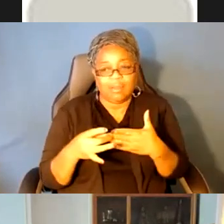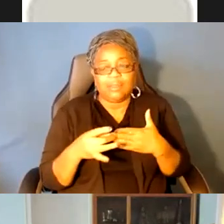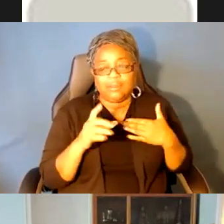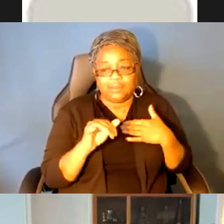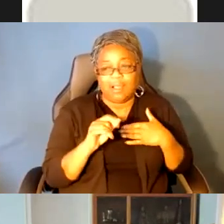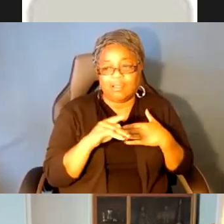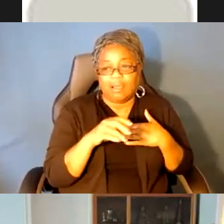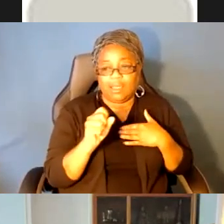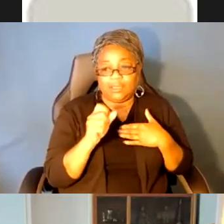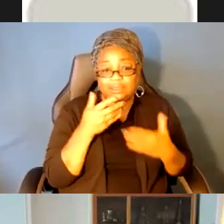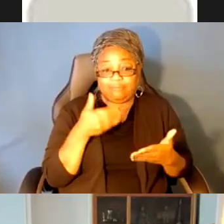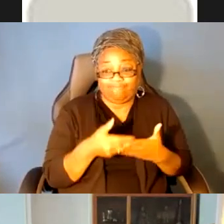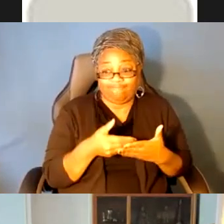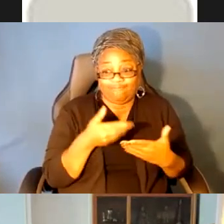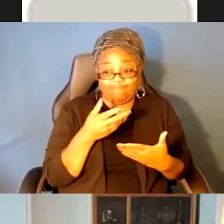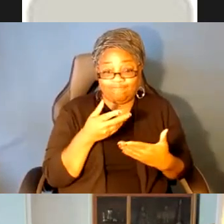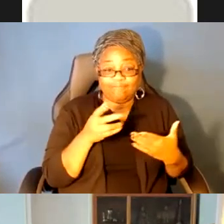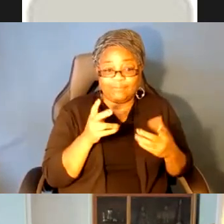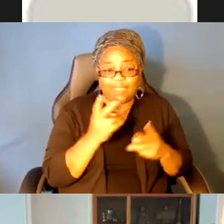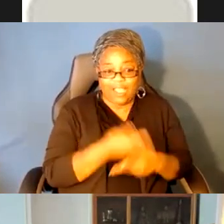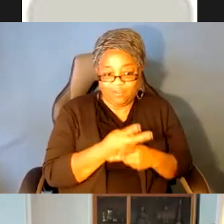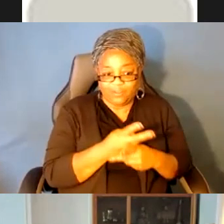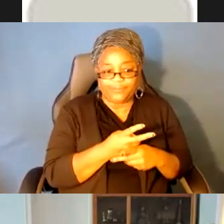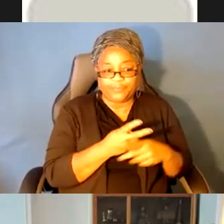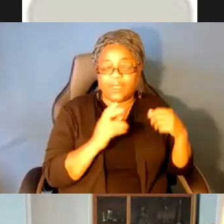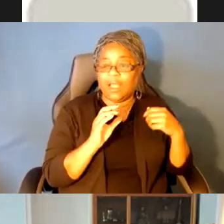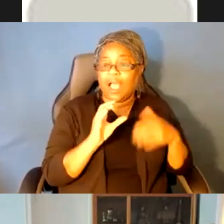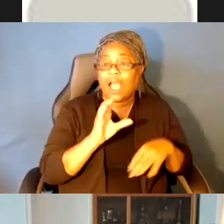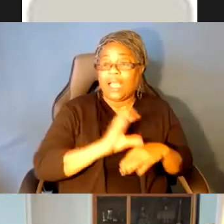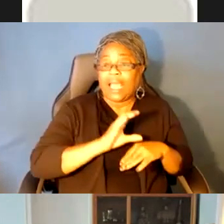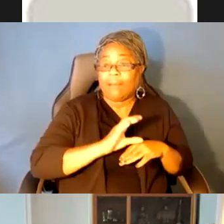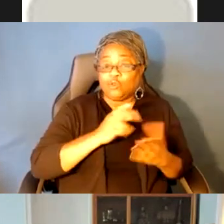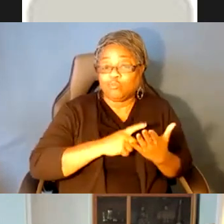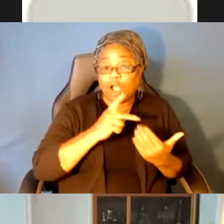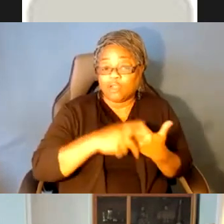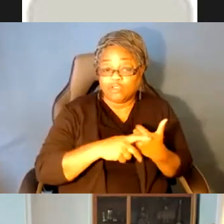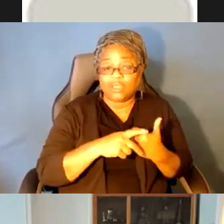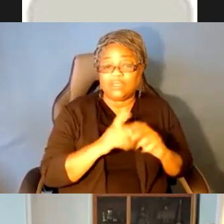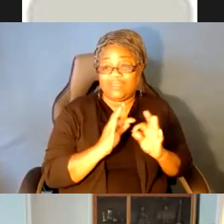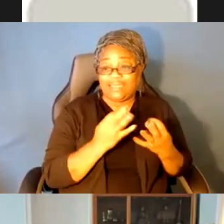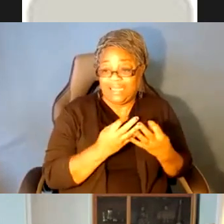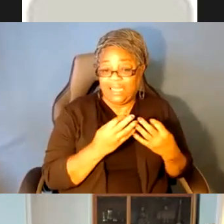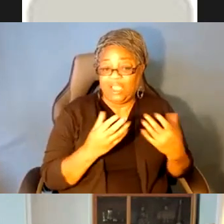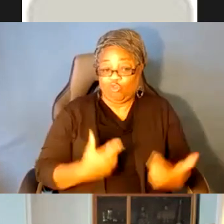Capital projects and facility and residential improvements are not eligible in this grant program.